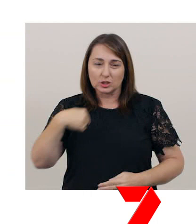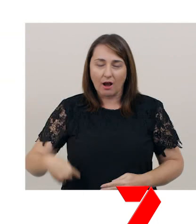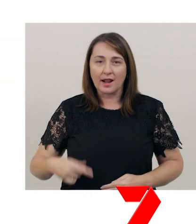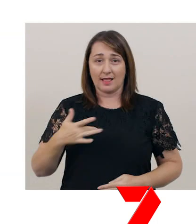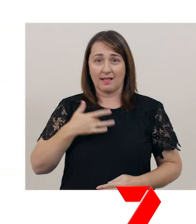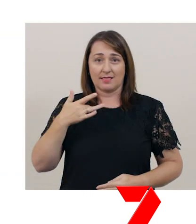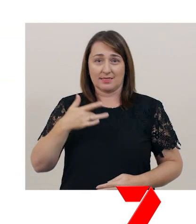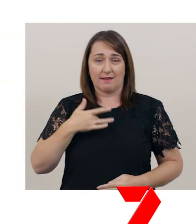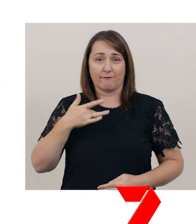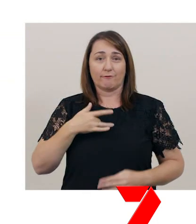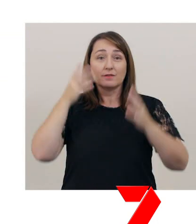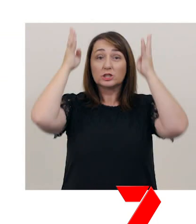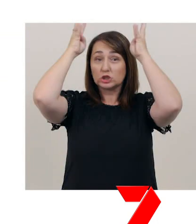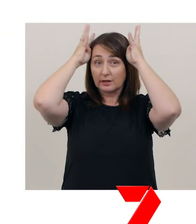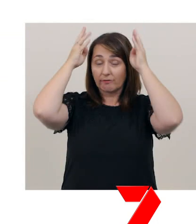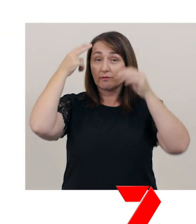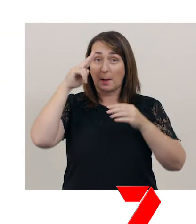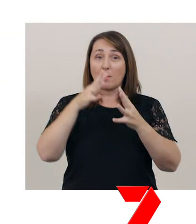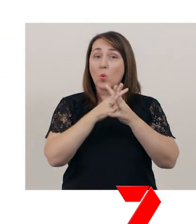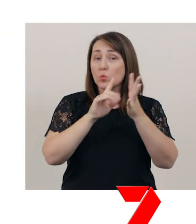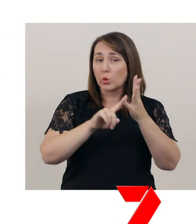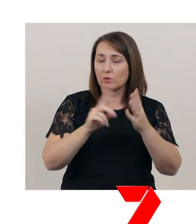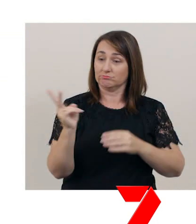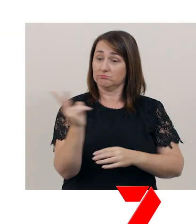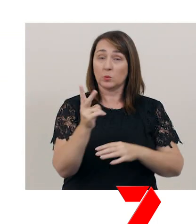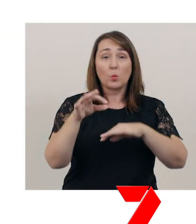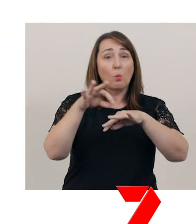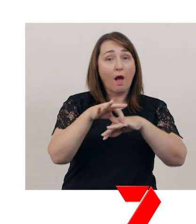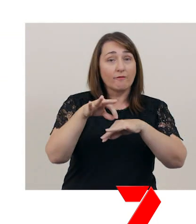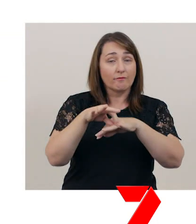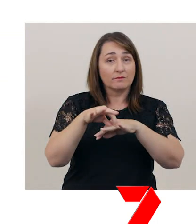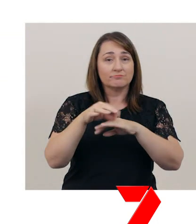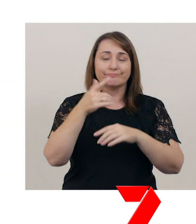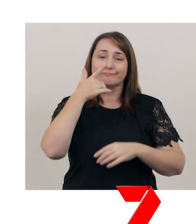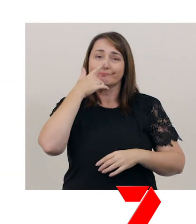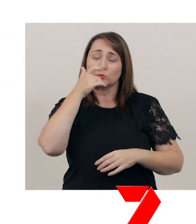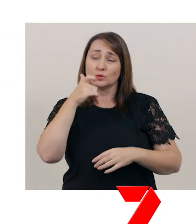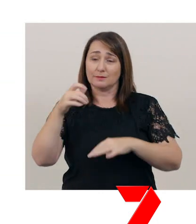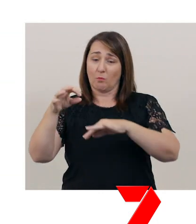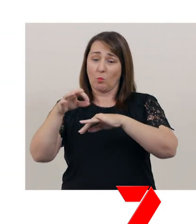He had two wives. Unfortunately, his first wife died soon after her baby girl was born.